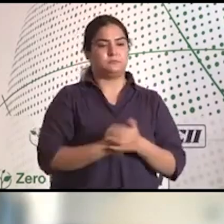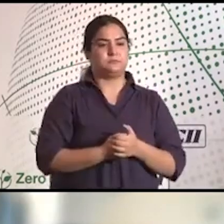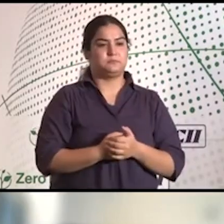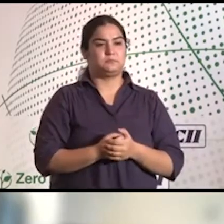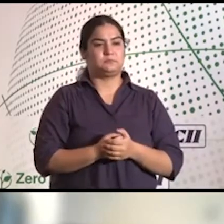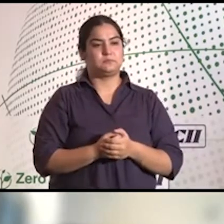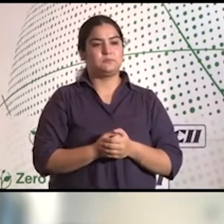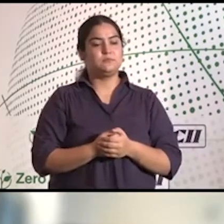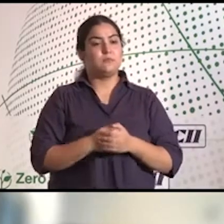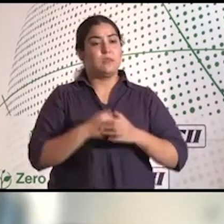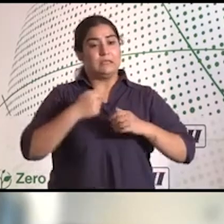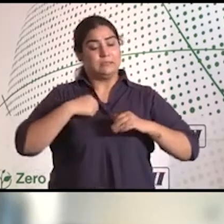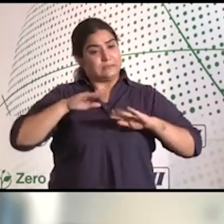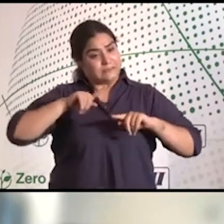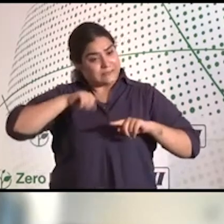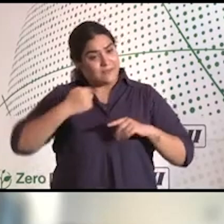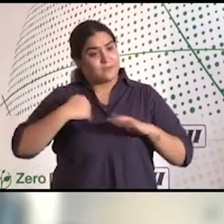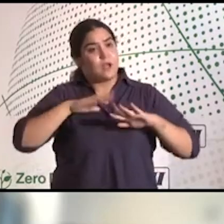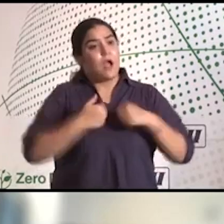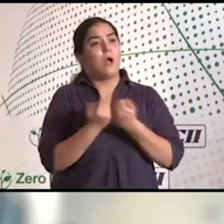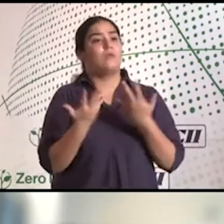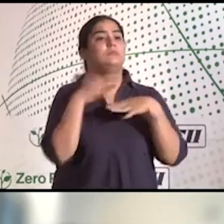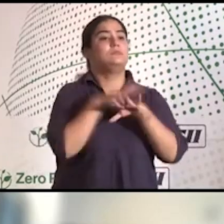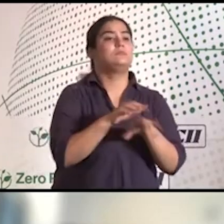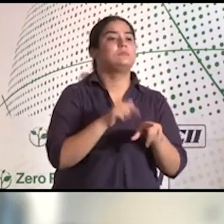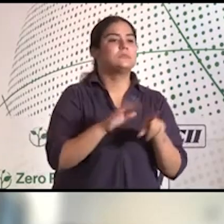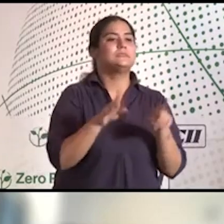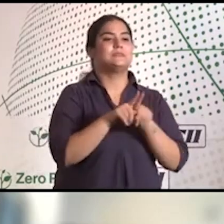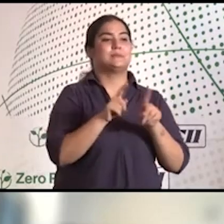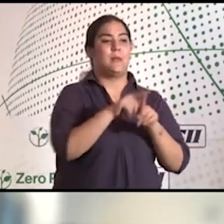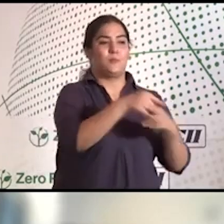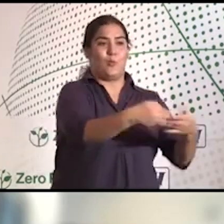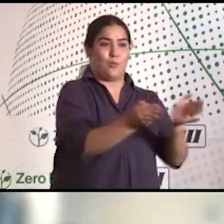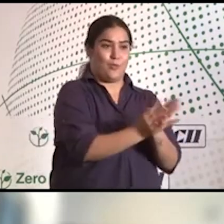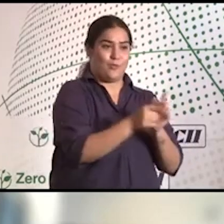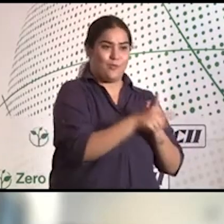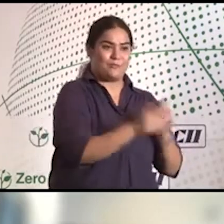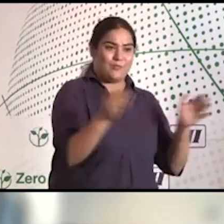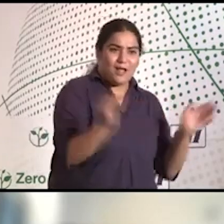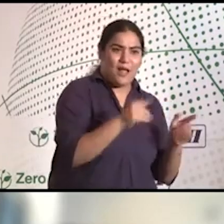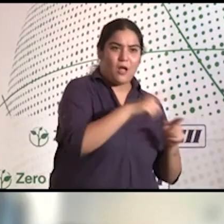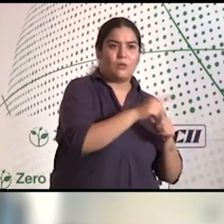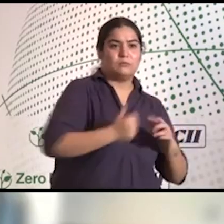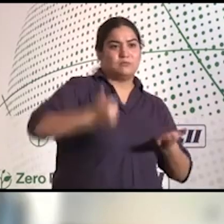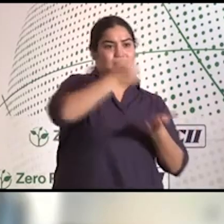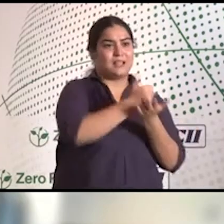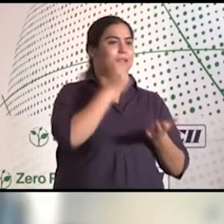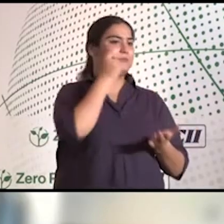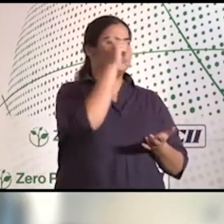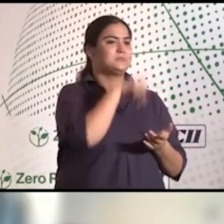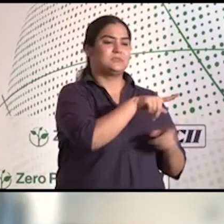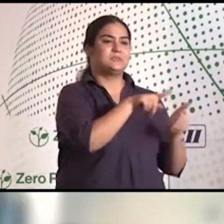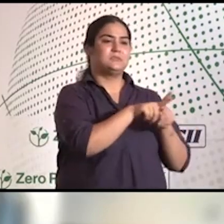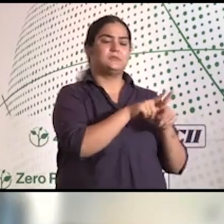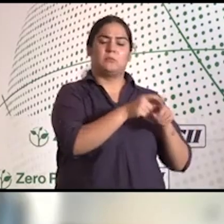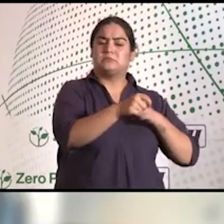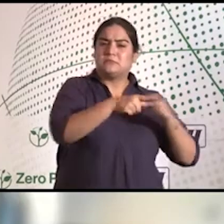How do we integrate panchayat to the rural corners of the country